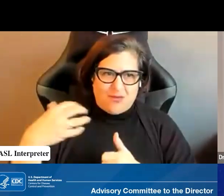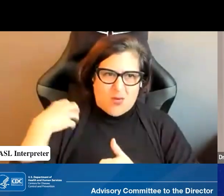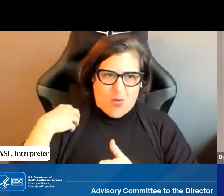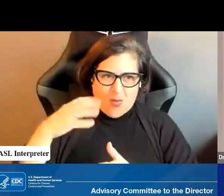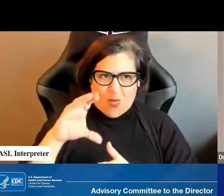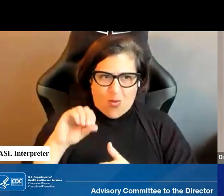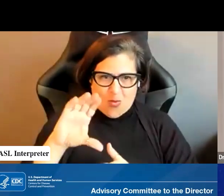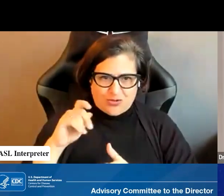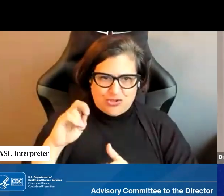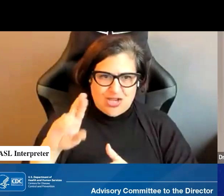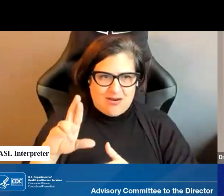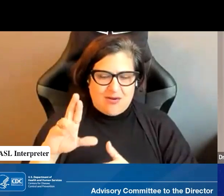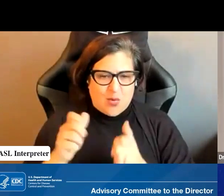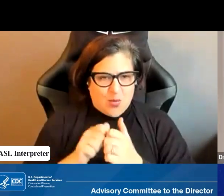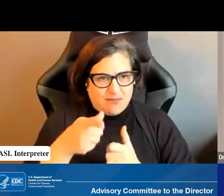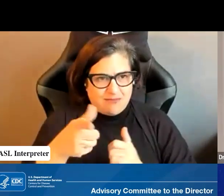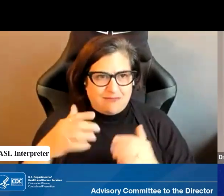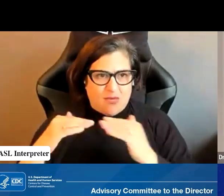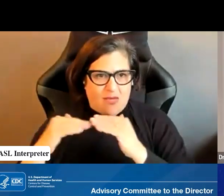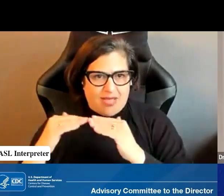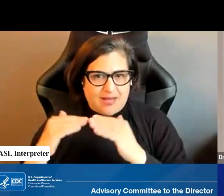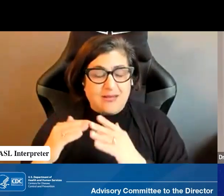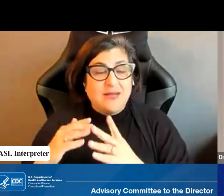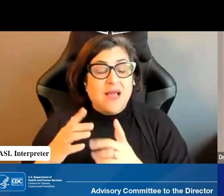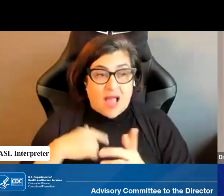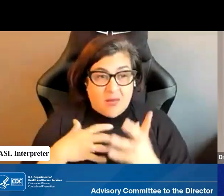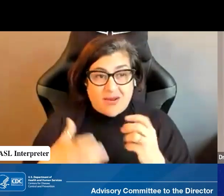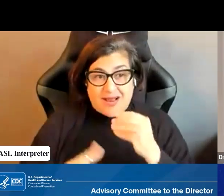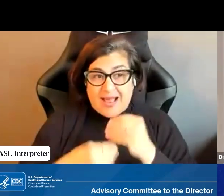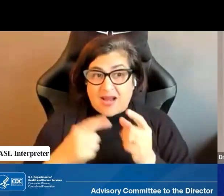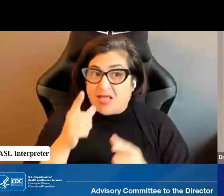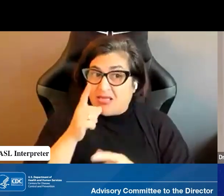I do want to add that at lunchtime as we were discussing, there are multiple levels